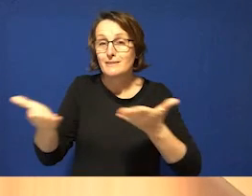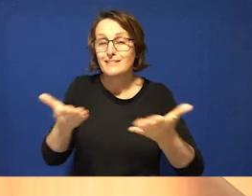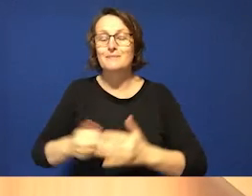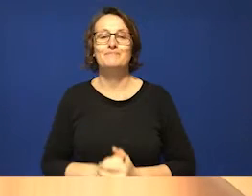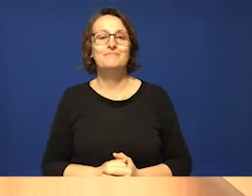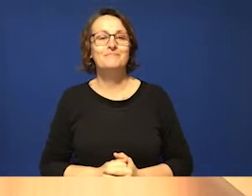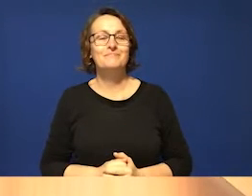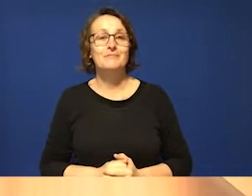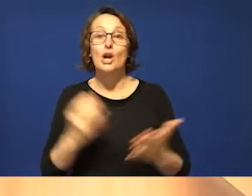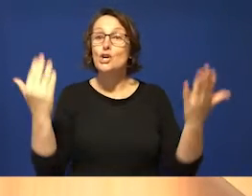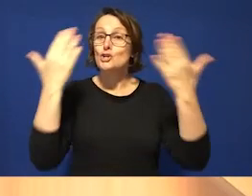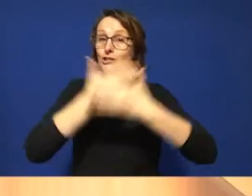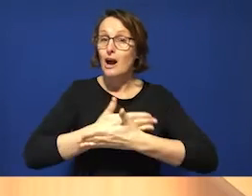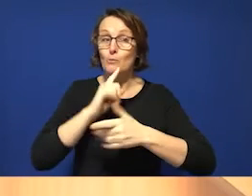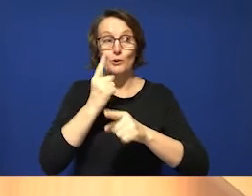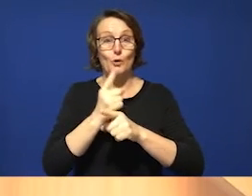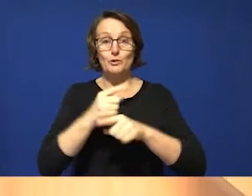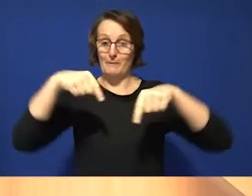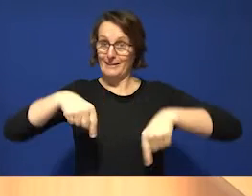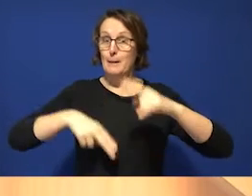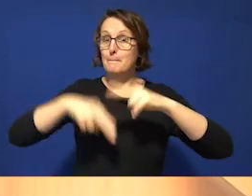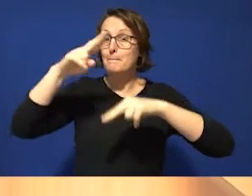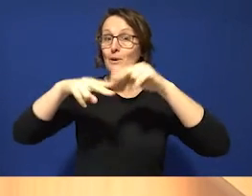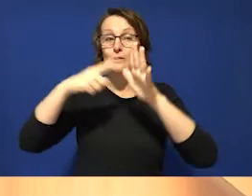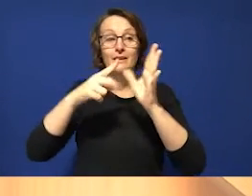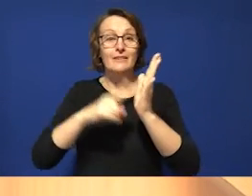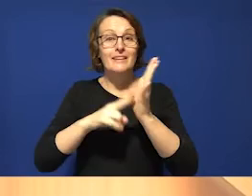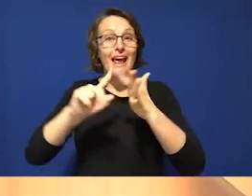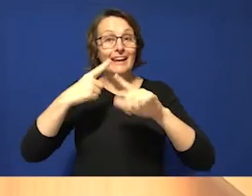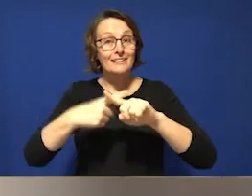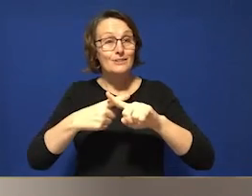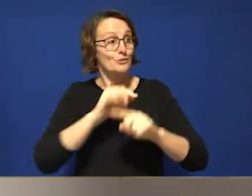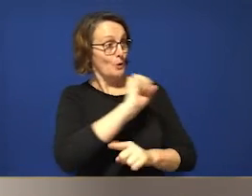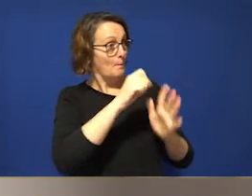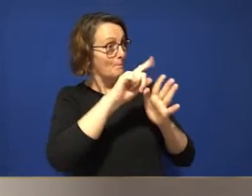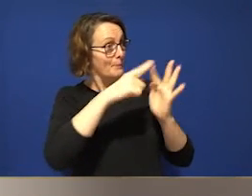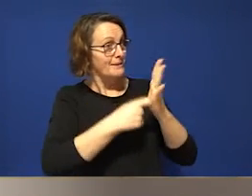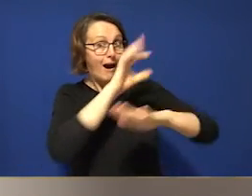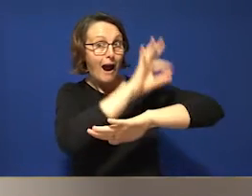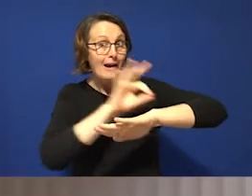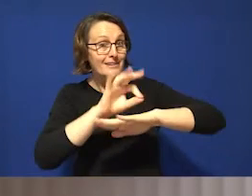to talk about the design and construction of the annexe. From the perspective of Peter, the architect, and Peter, the client.